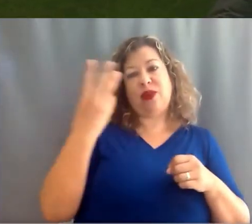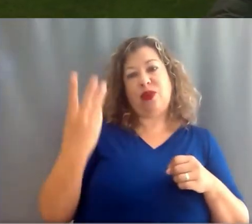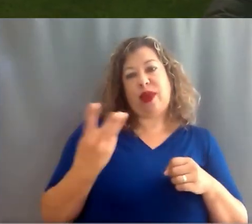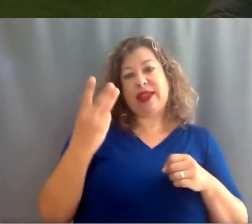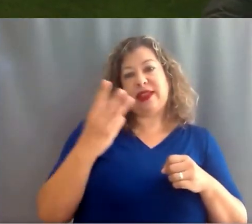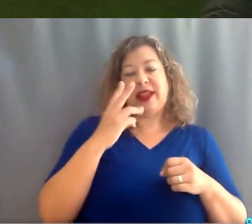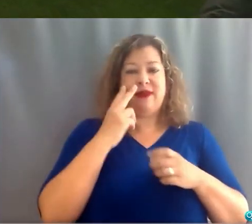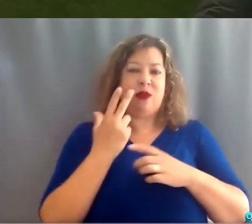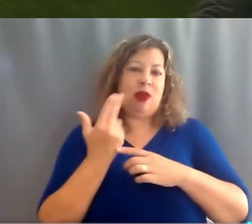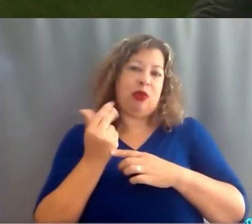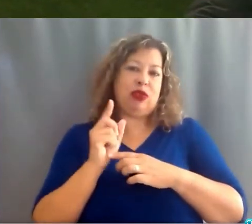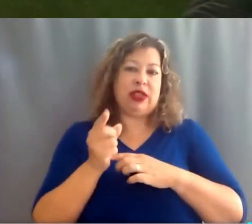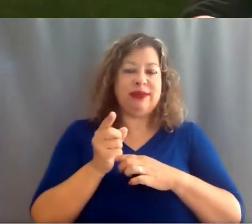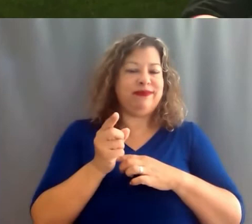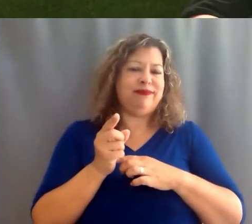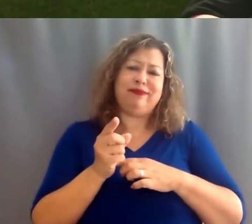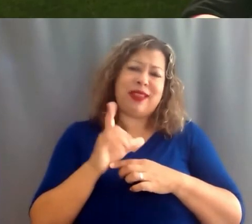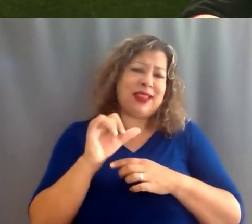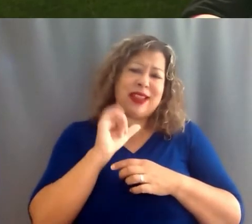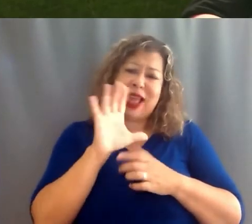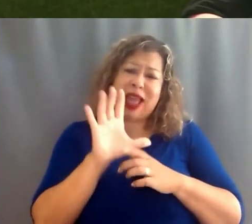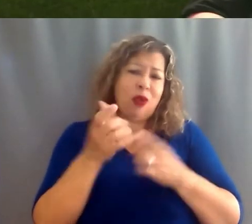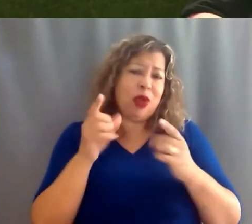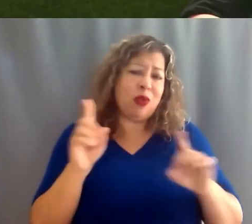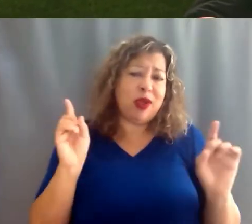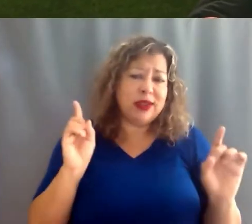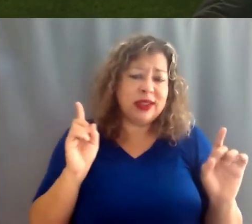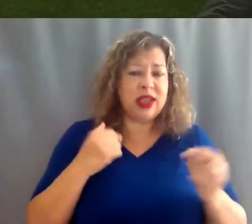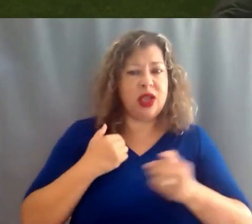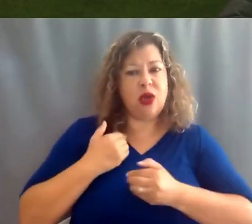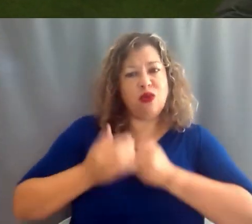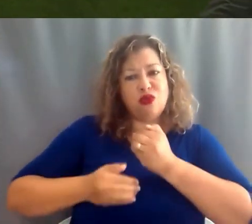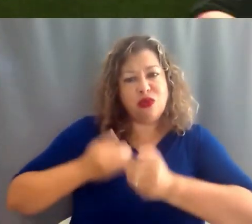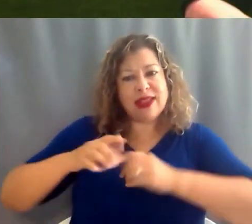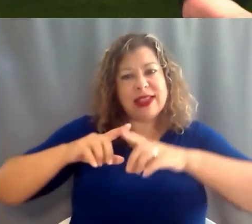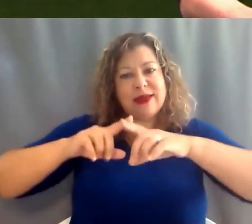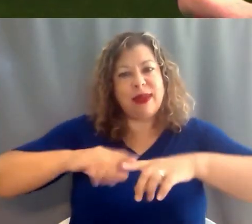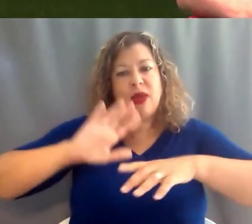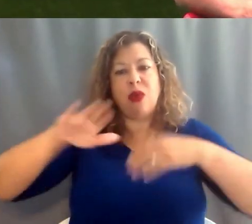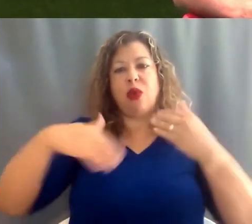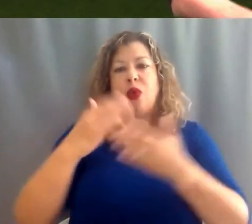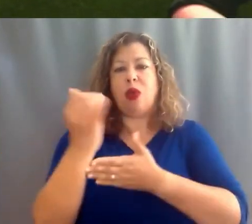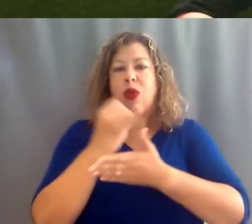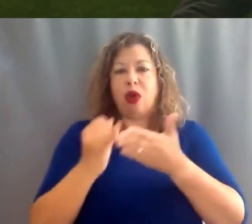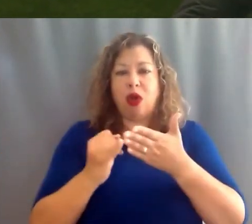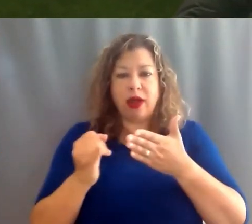It's process-based. Which I think all art is. And all of what we've created is that. Right?